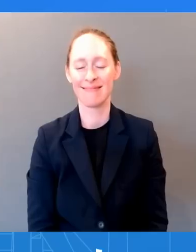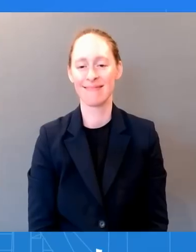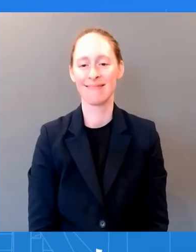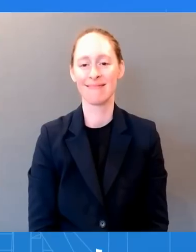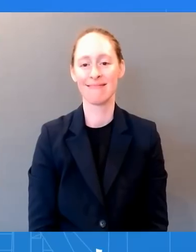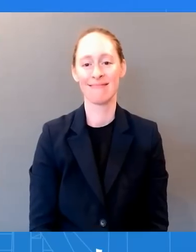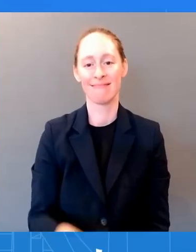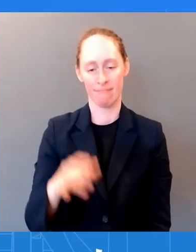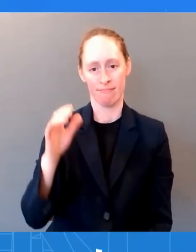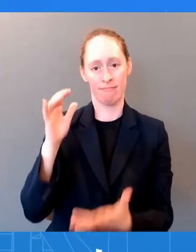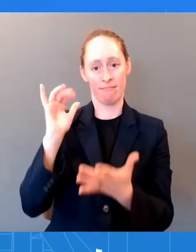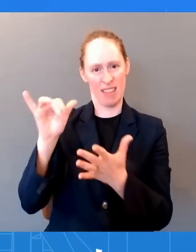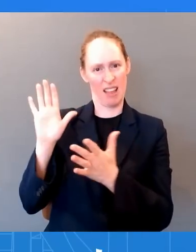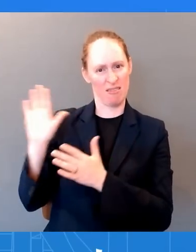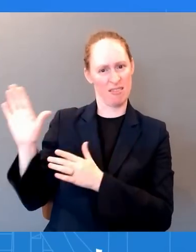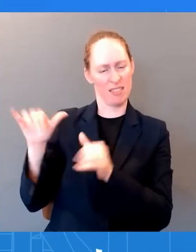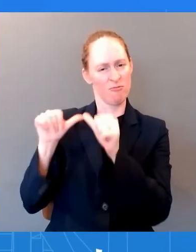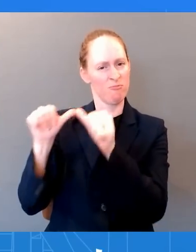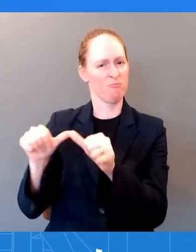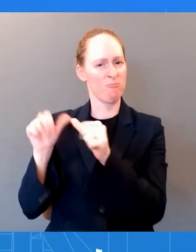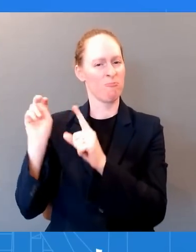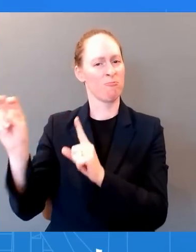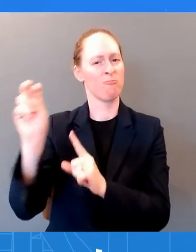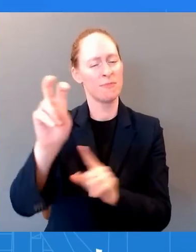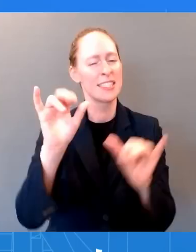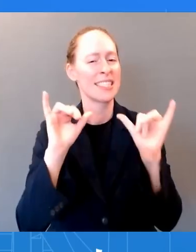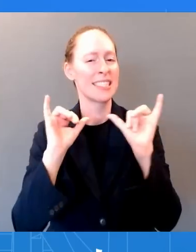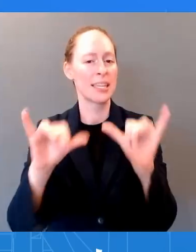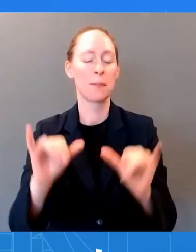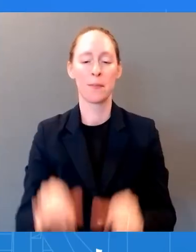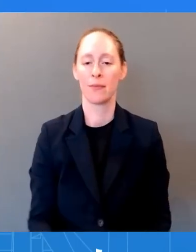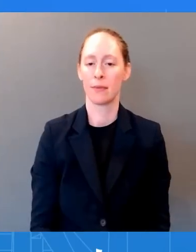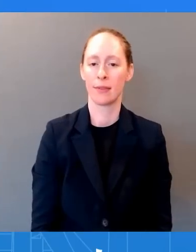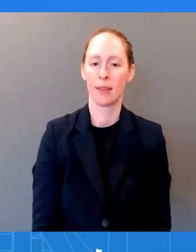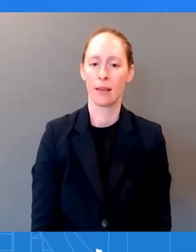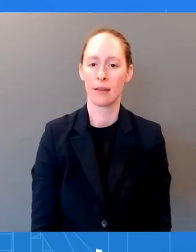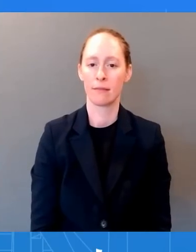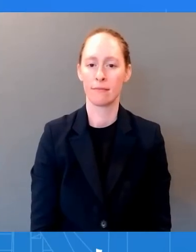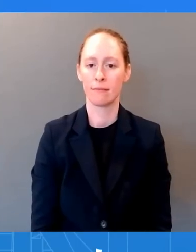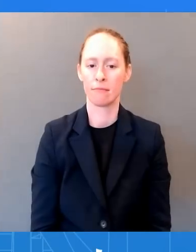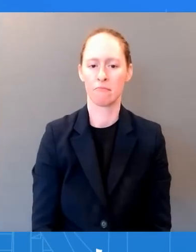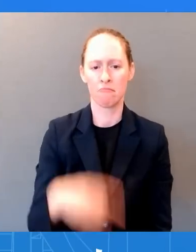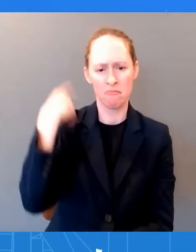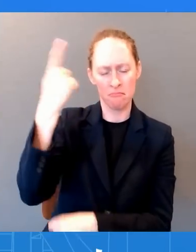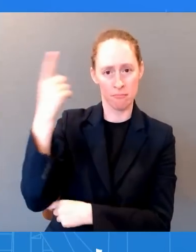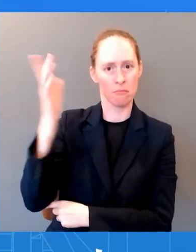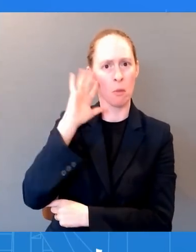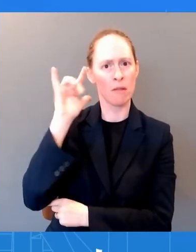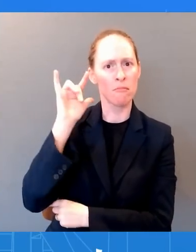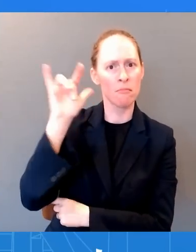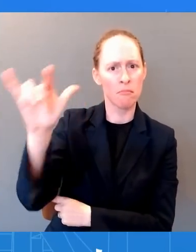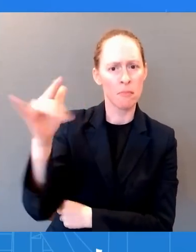scheduled to Pennsylvania in the next week. He's -- and he traveled there more than any other state last year. Obviously, he's from Pennsylvania,